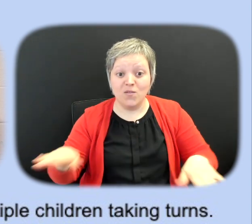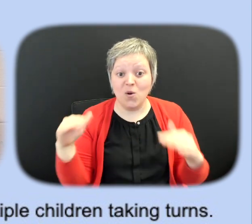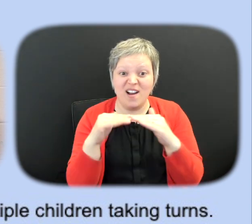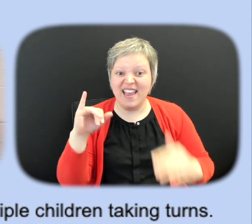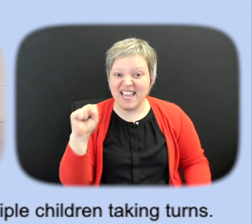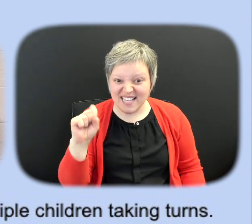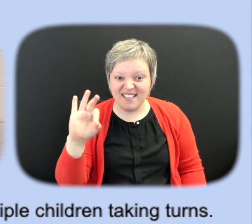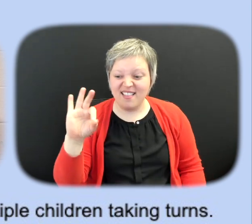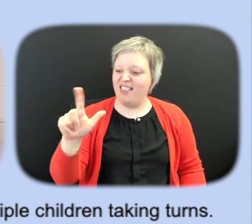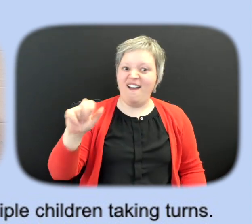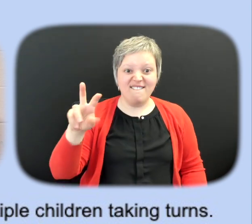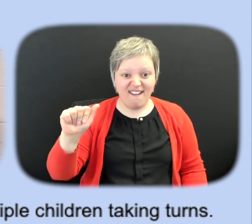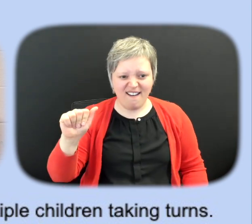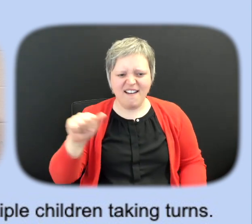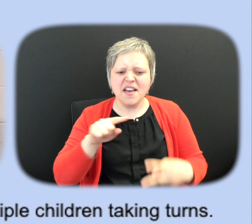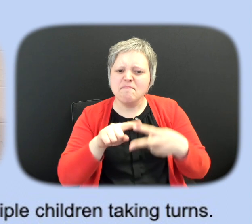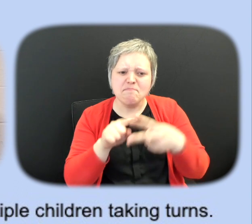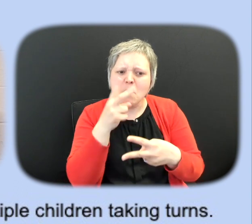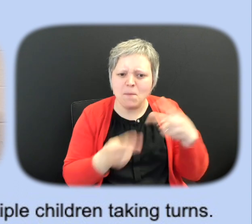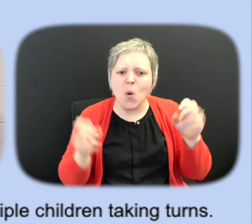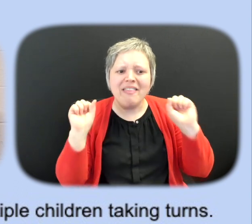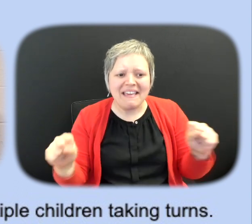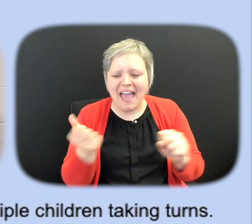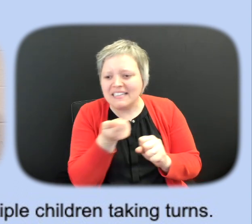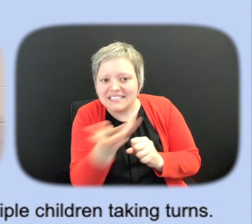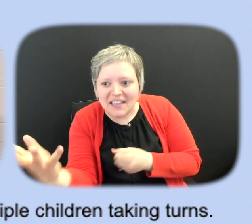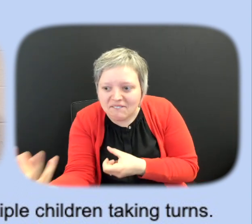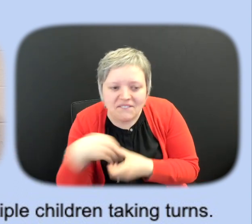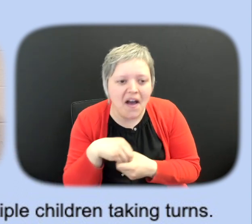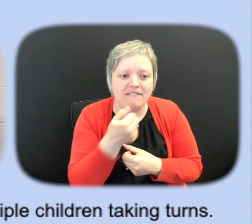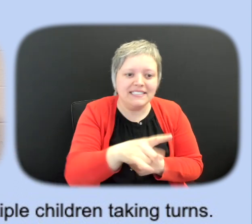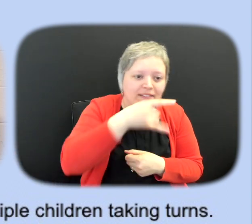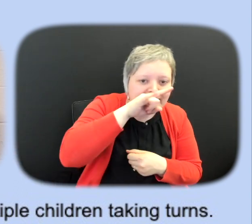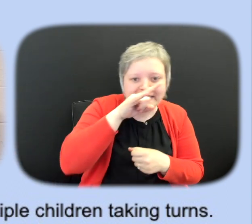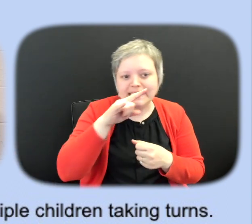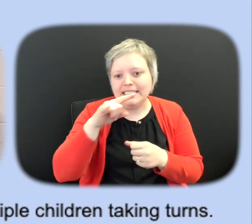with multiple children, multiple students. And there are always ways to adapt and challenge